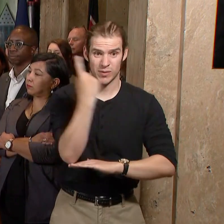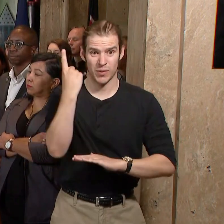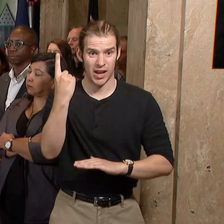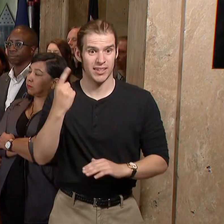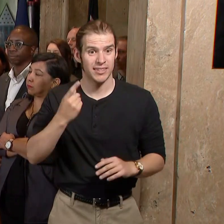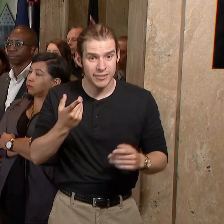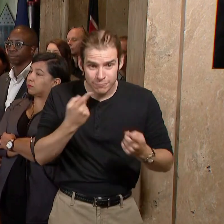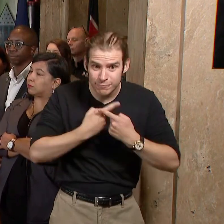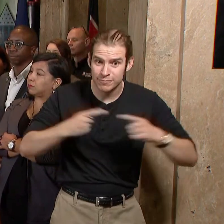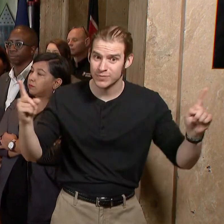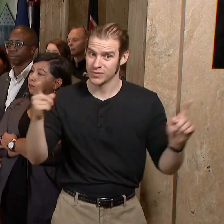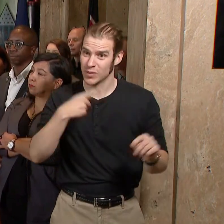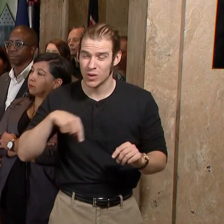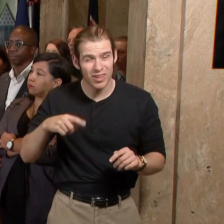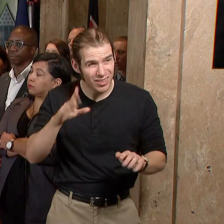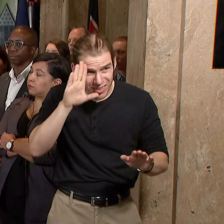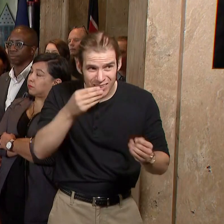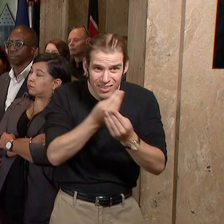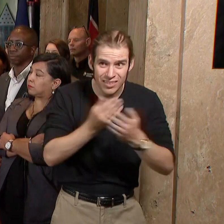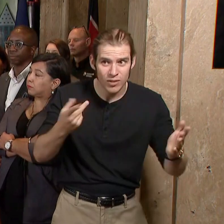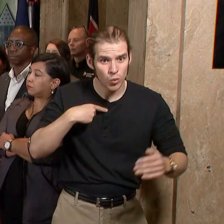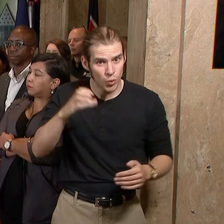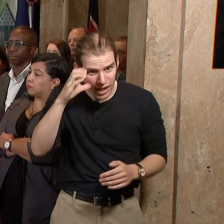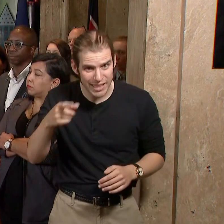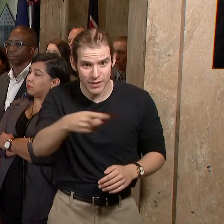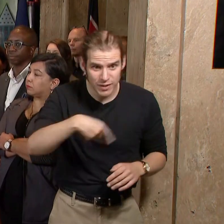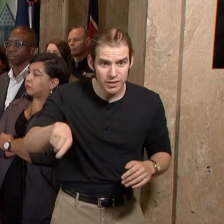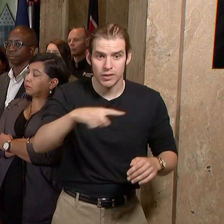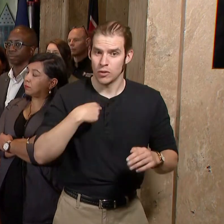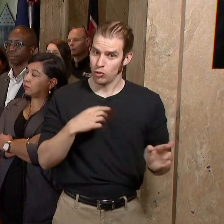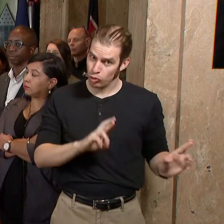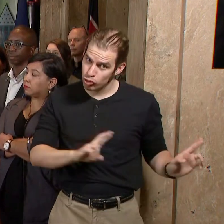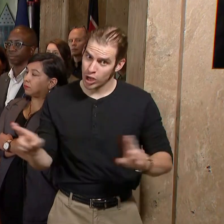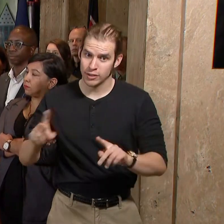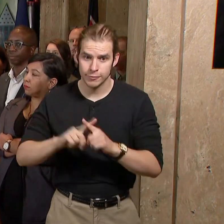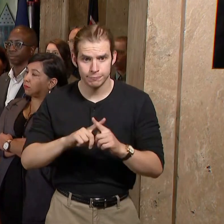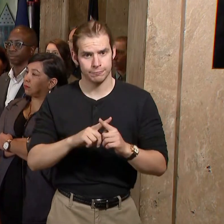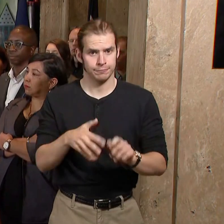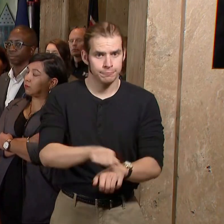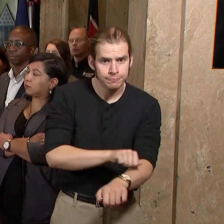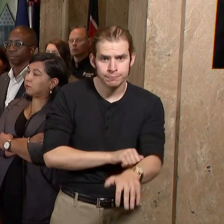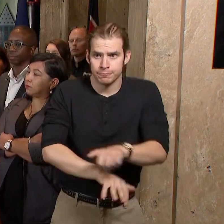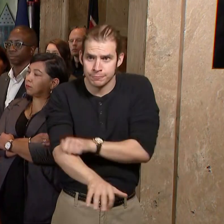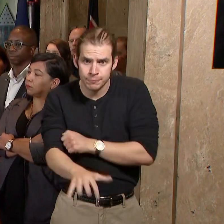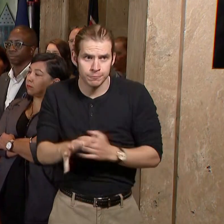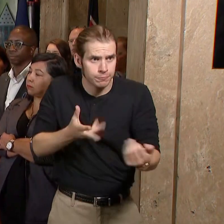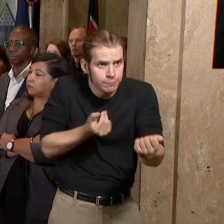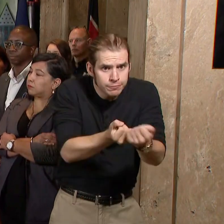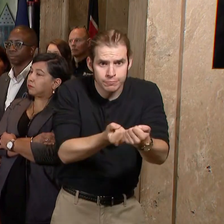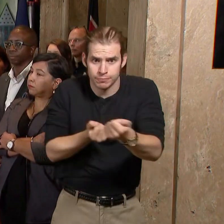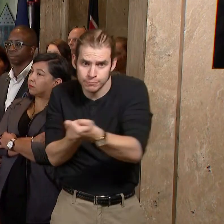all of our energy and effort of the city behind delivering a solution for this. What we know is there are a couple of preconditions that have led to this.